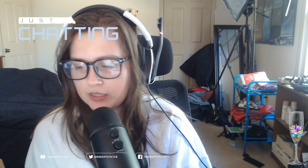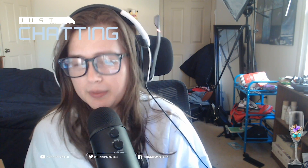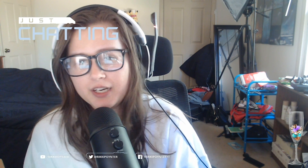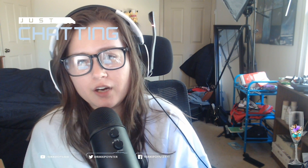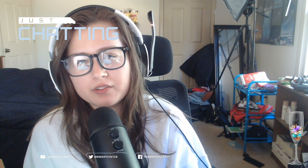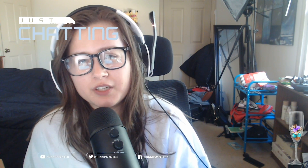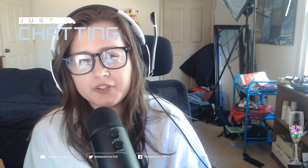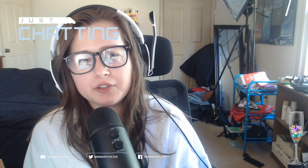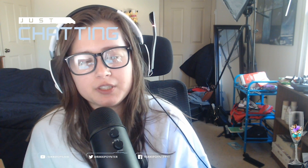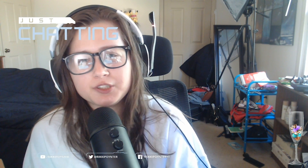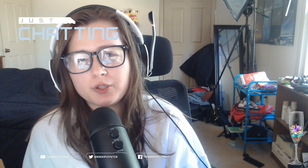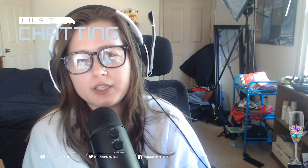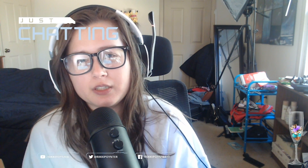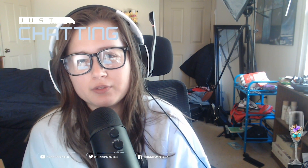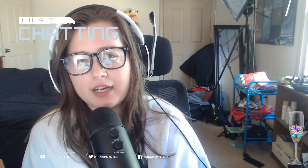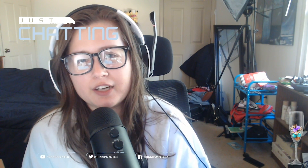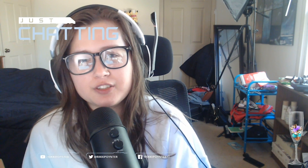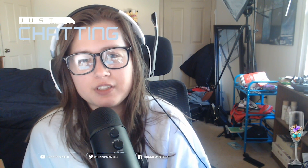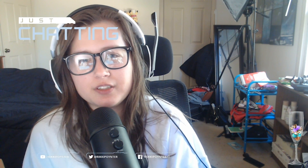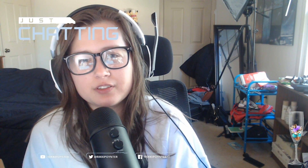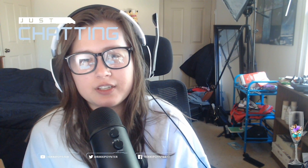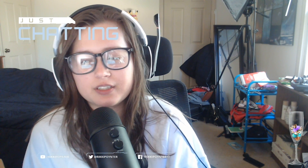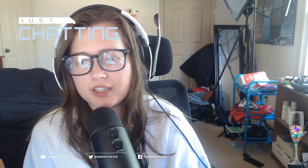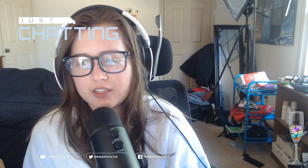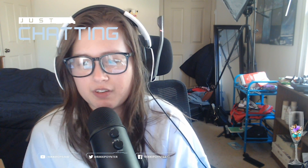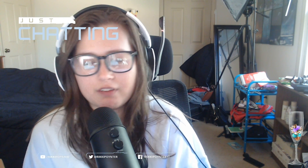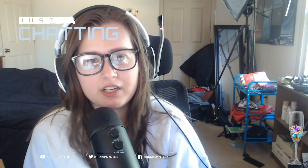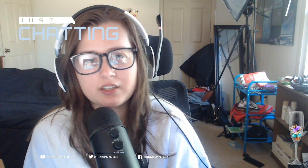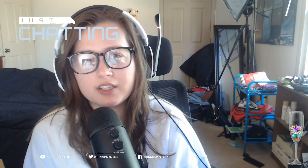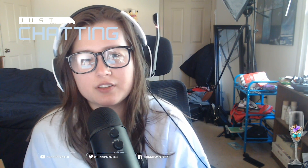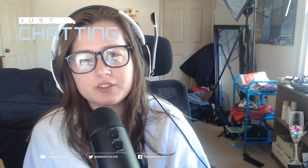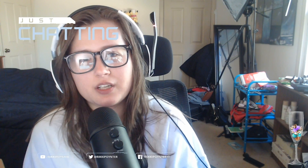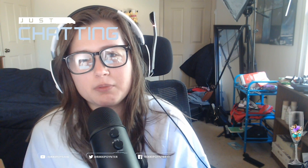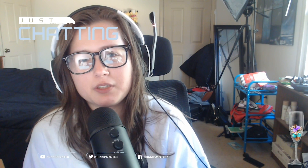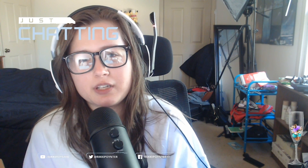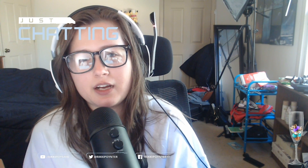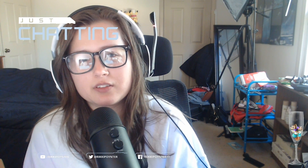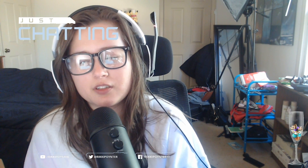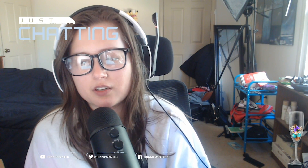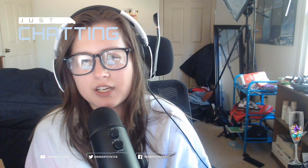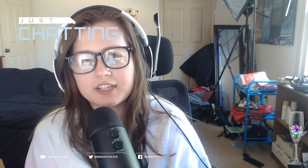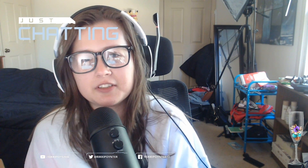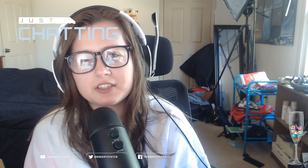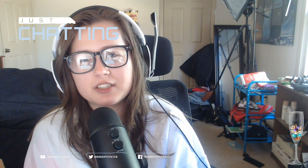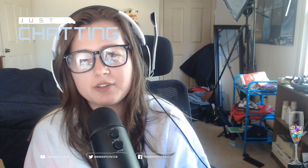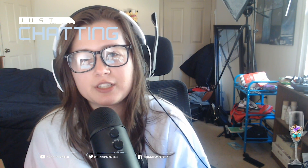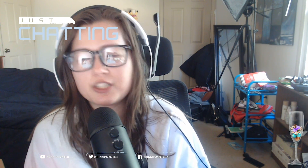Let me know if you enjoy reaction videos like this. If you have anything else you'd like me to react to, I'll take it into consideration.